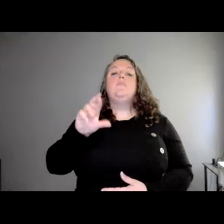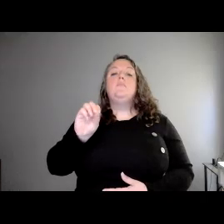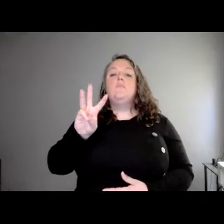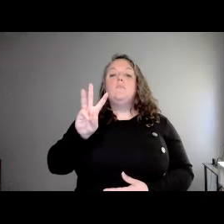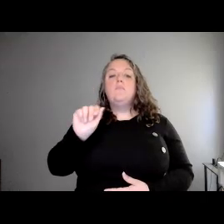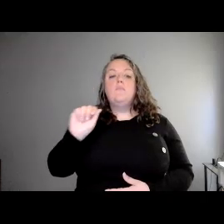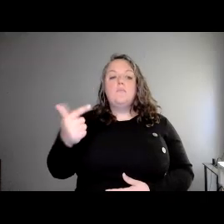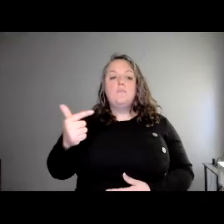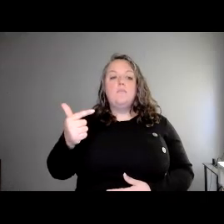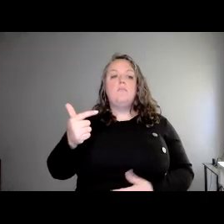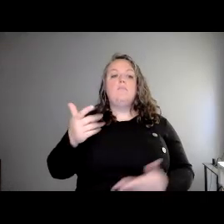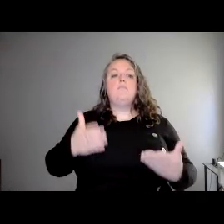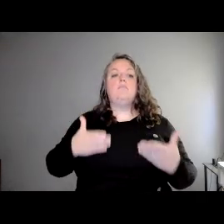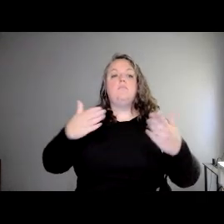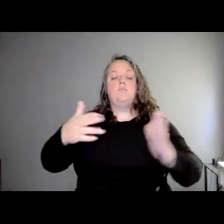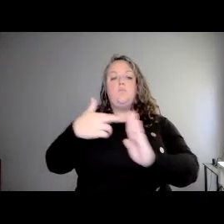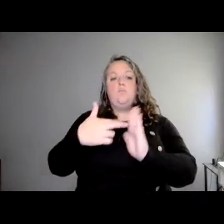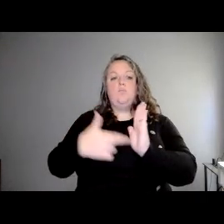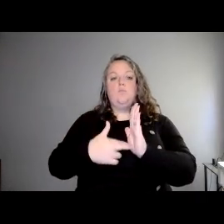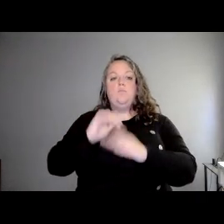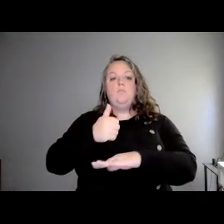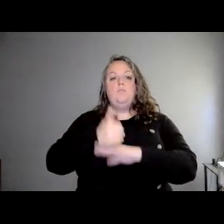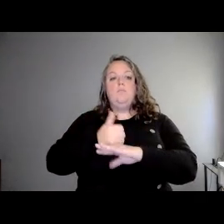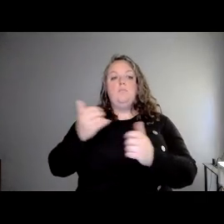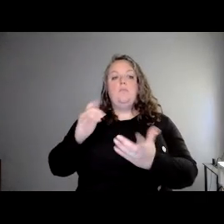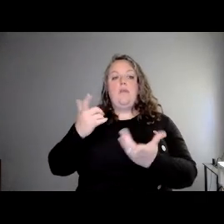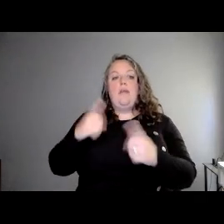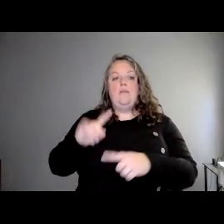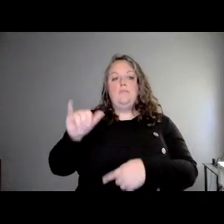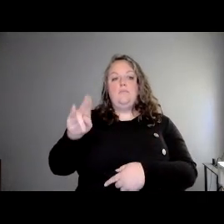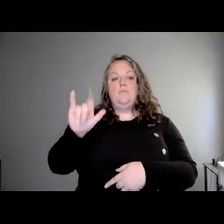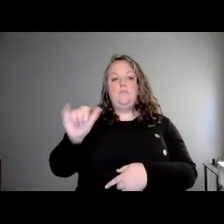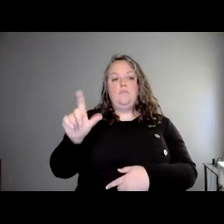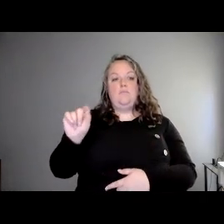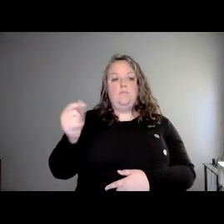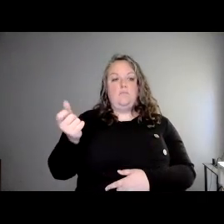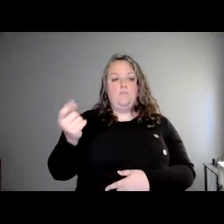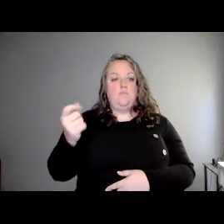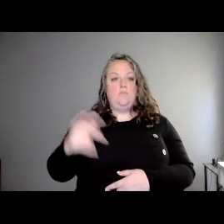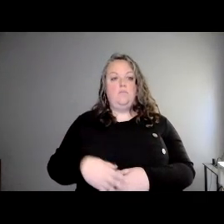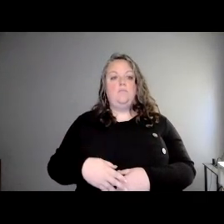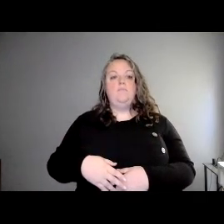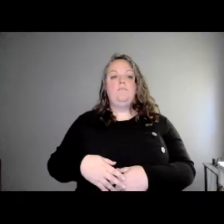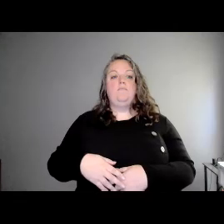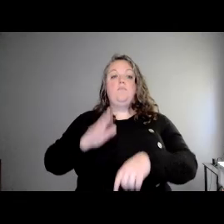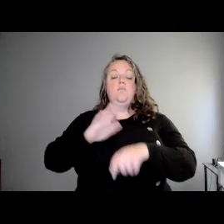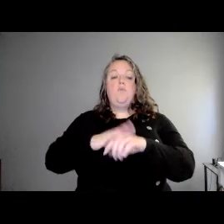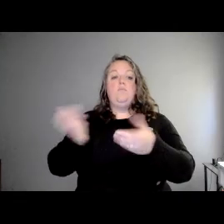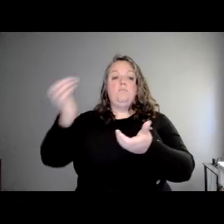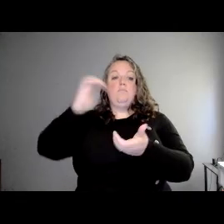uh proposed rule-making was issued in July of 2011. The notice was combined with a shared